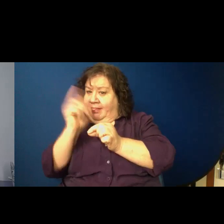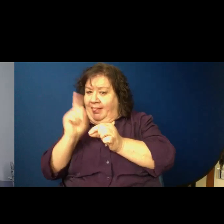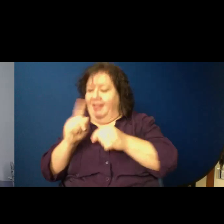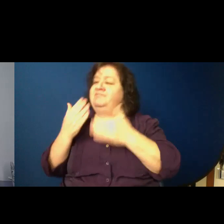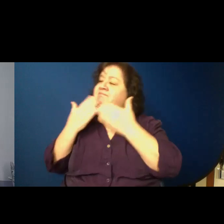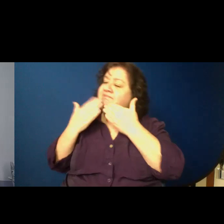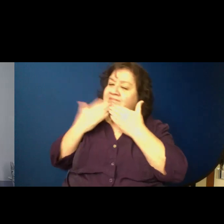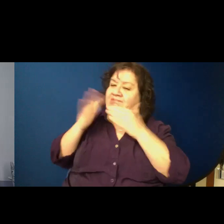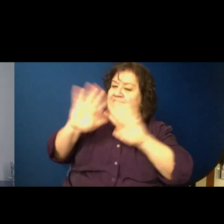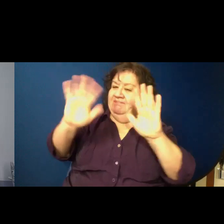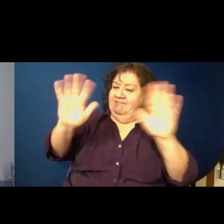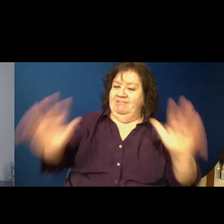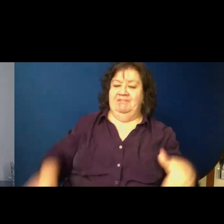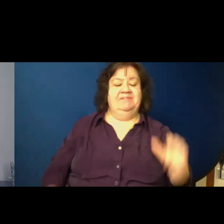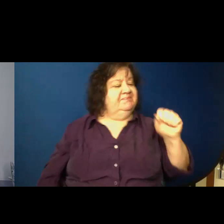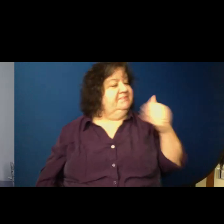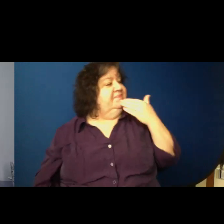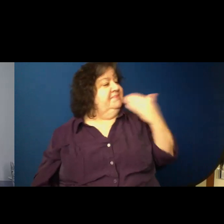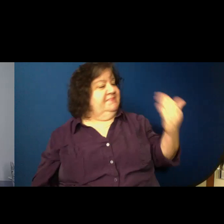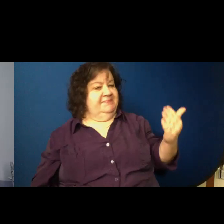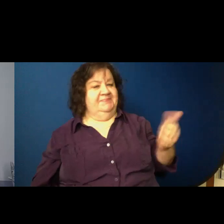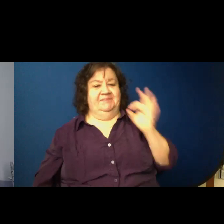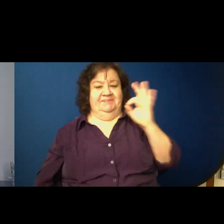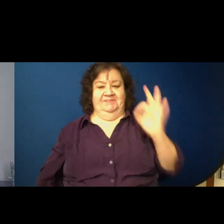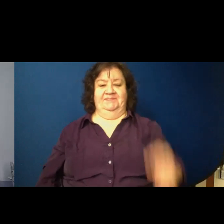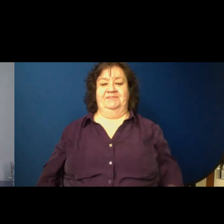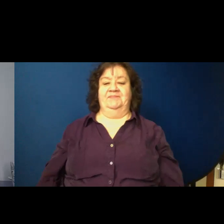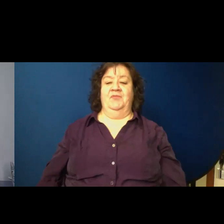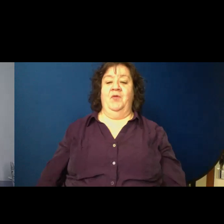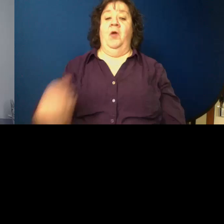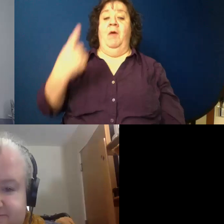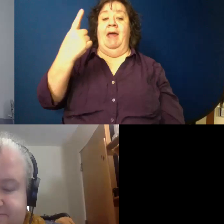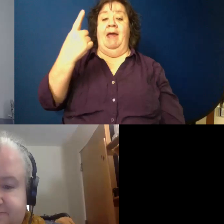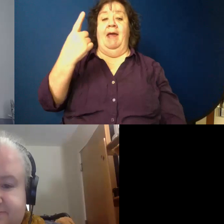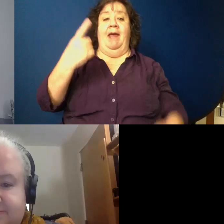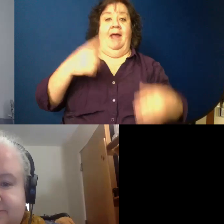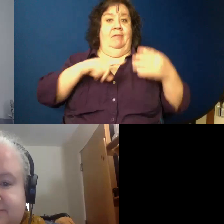one last but of course not the least is um what we hear about climate change